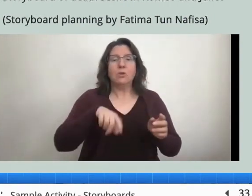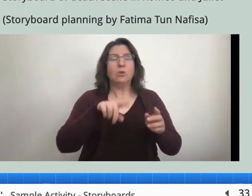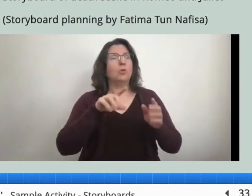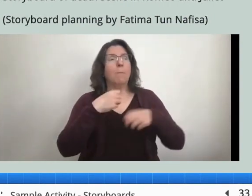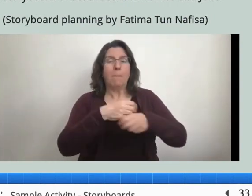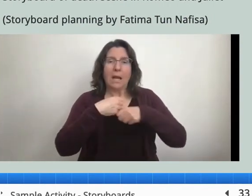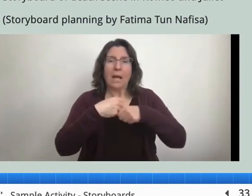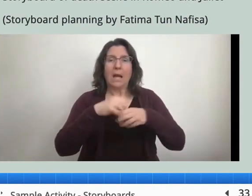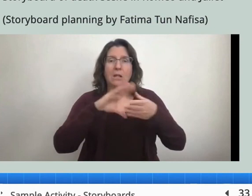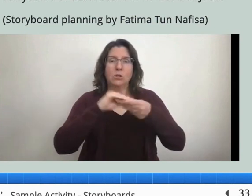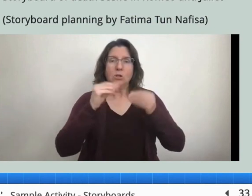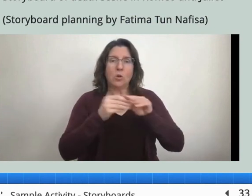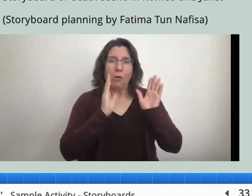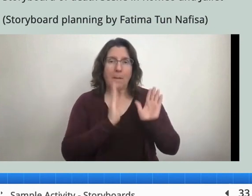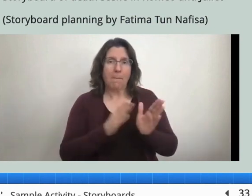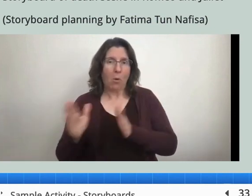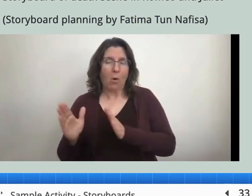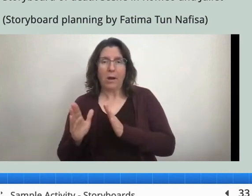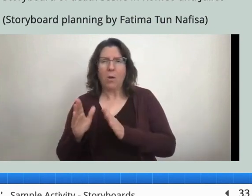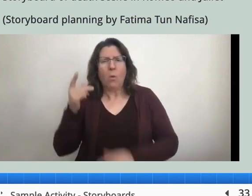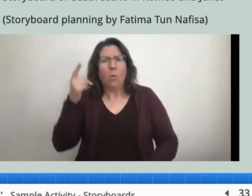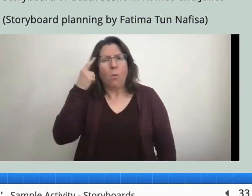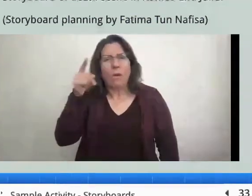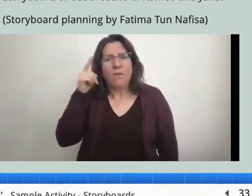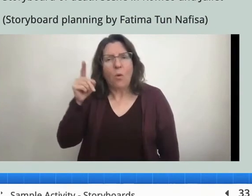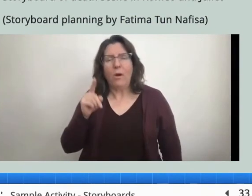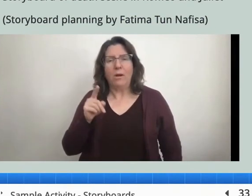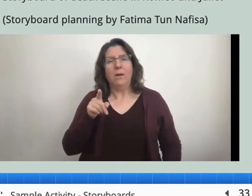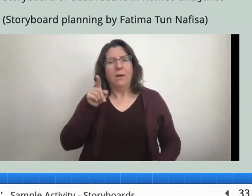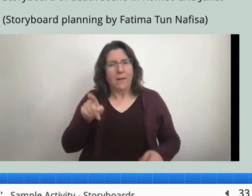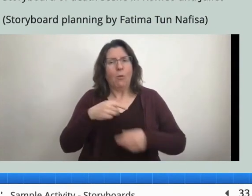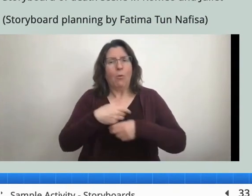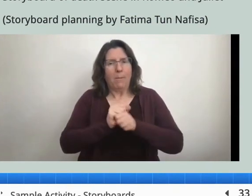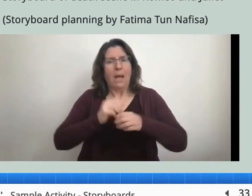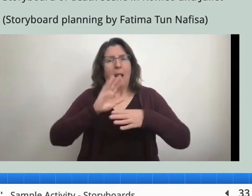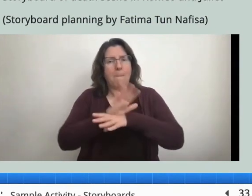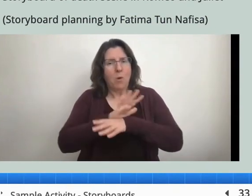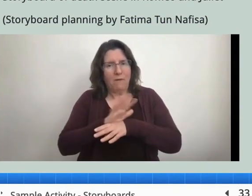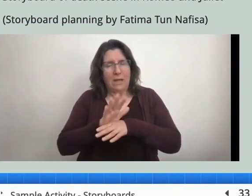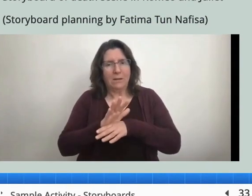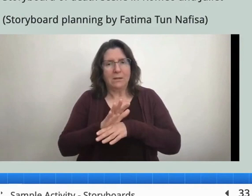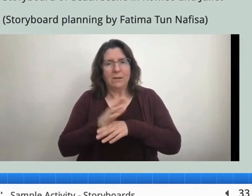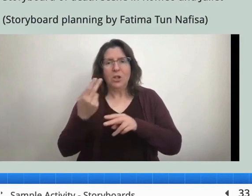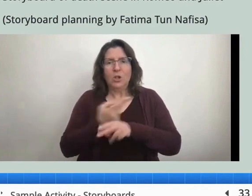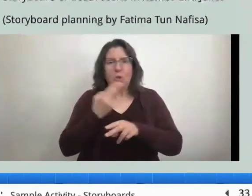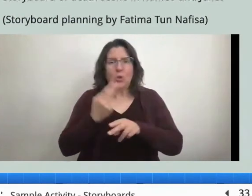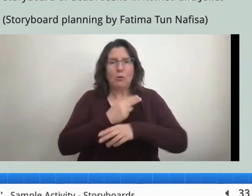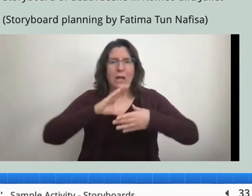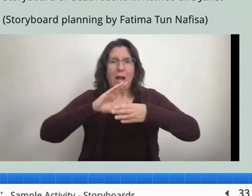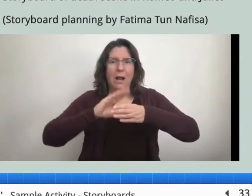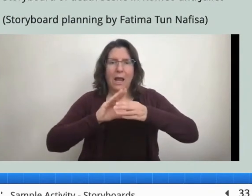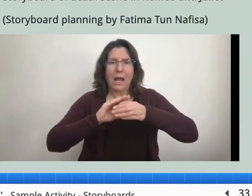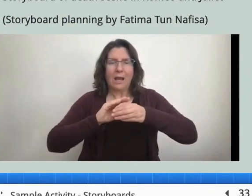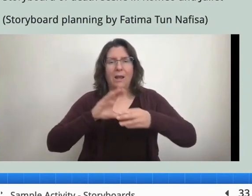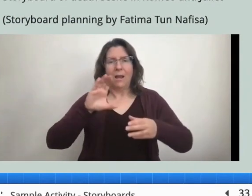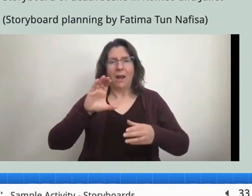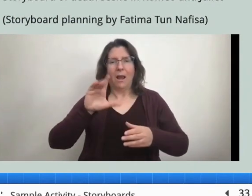After analyzing this passage I asked the students to create a storyboard, because we're going to make a movie.